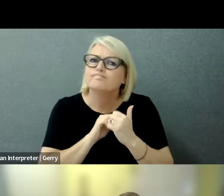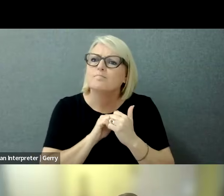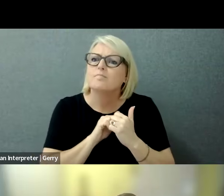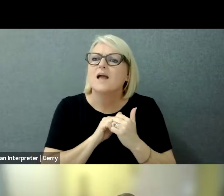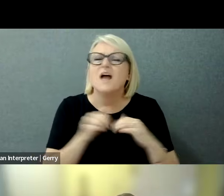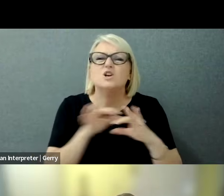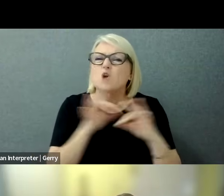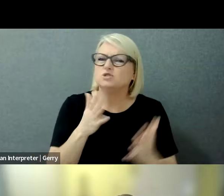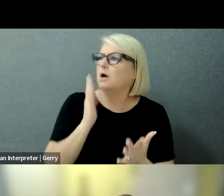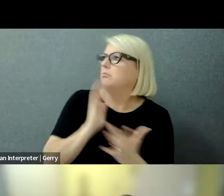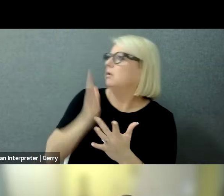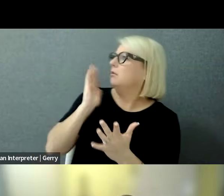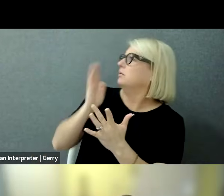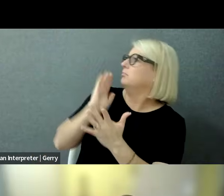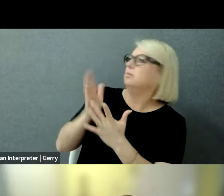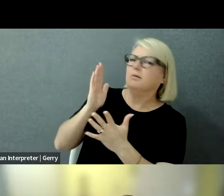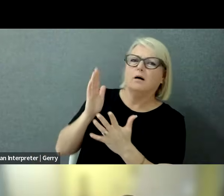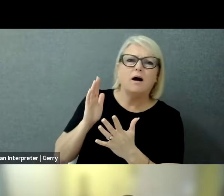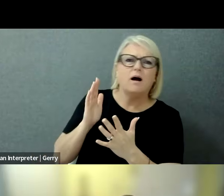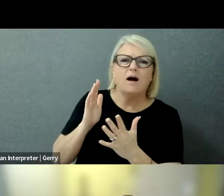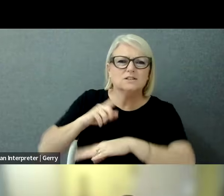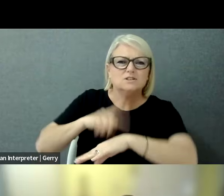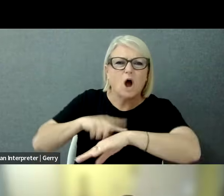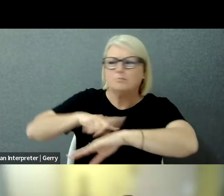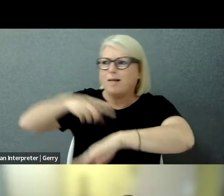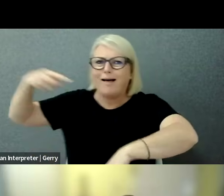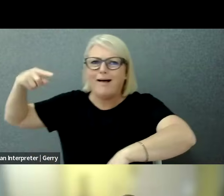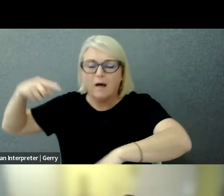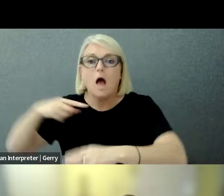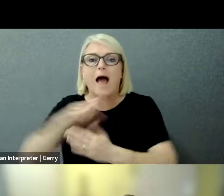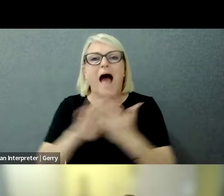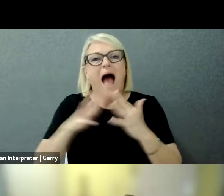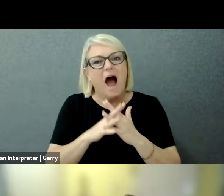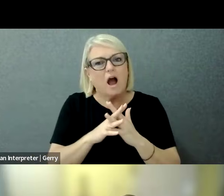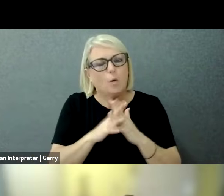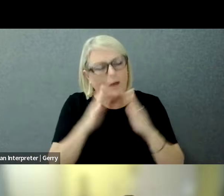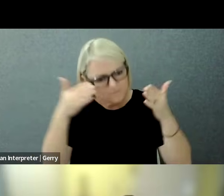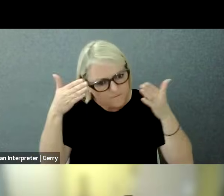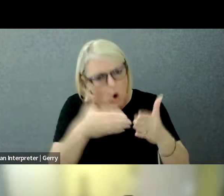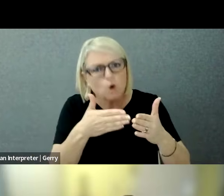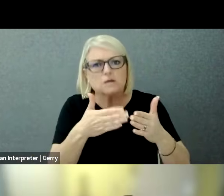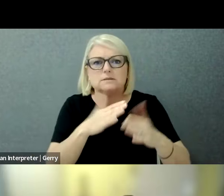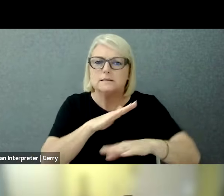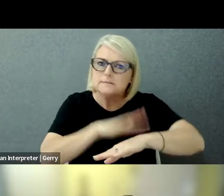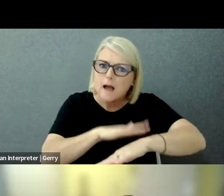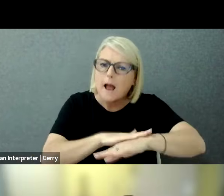hoc and time intensive way. How do we use Thriving Kids as a way of giving everyone space to work in